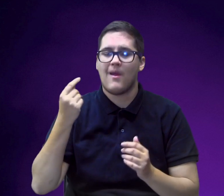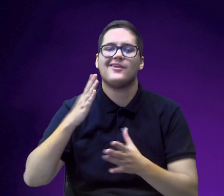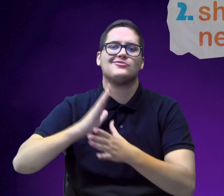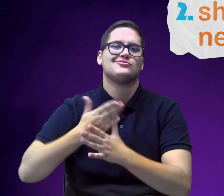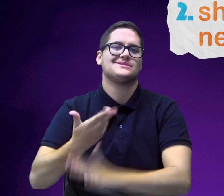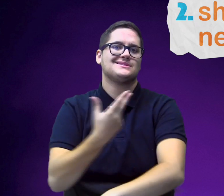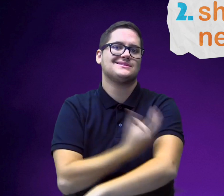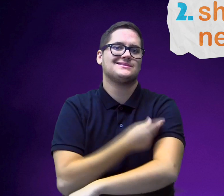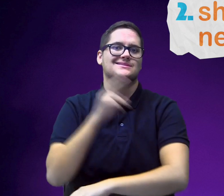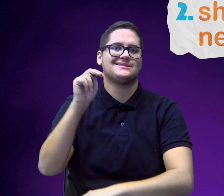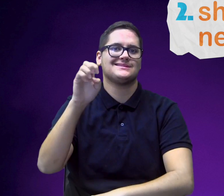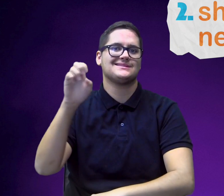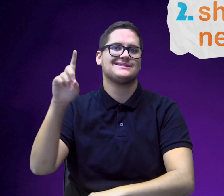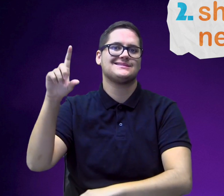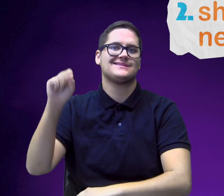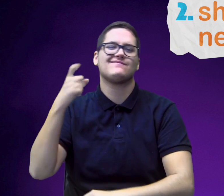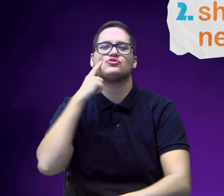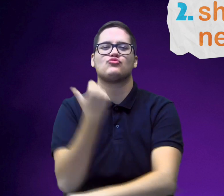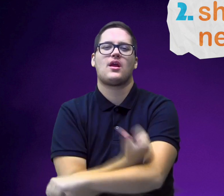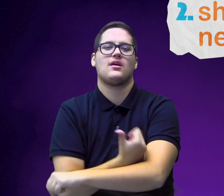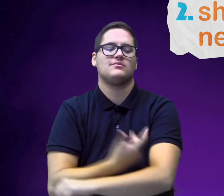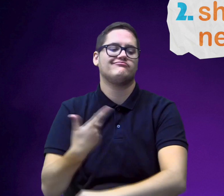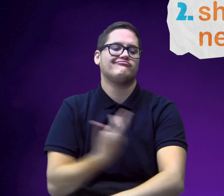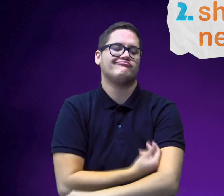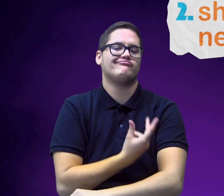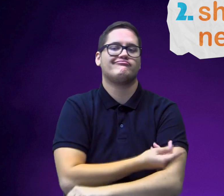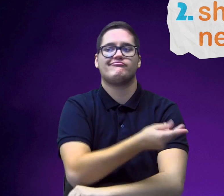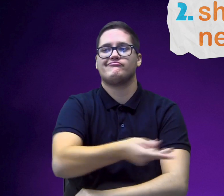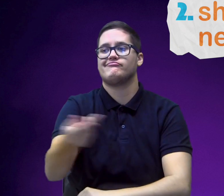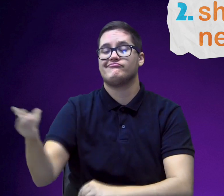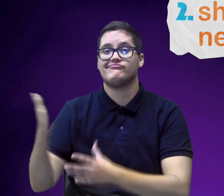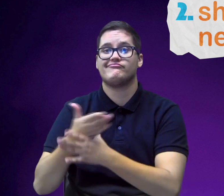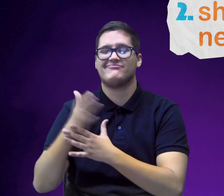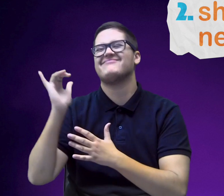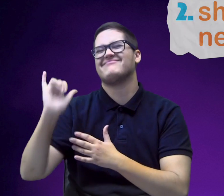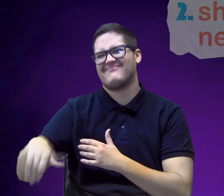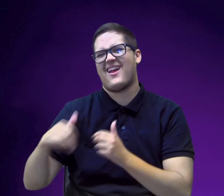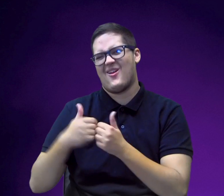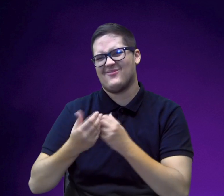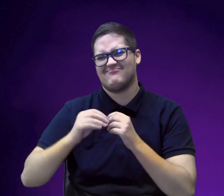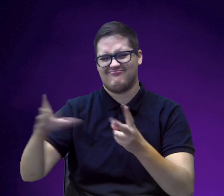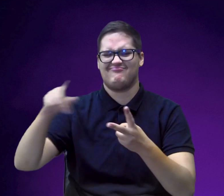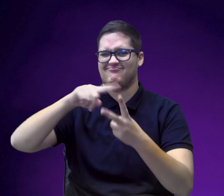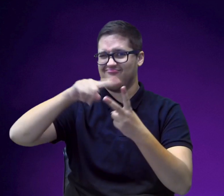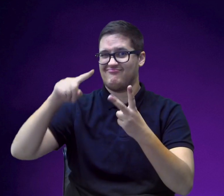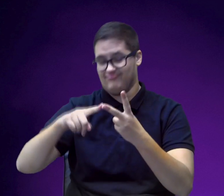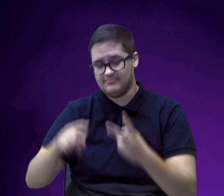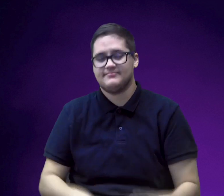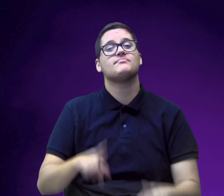2. Sharing needles, injected for drug use. So these two are the main ways that HIV can be passed on.